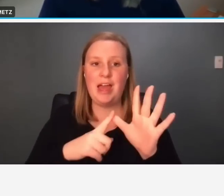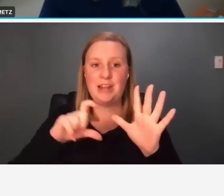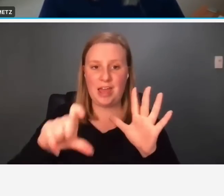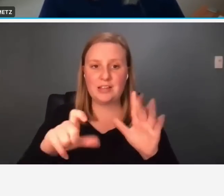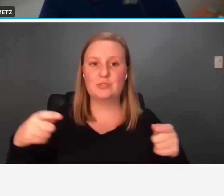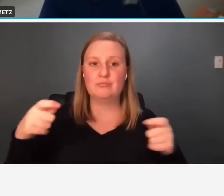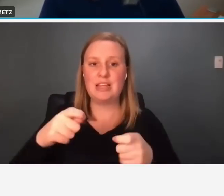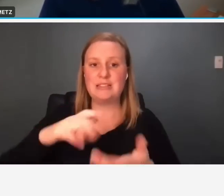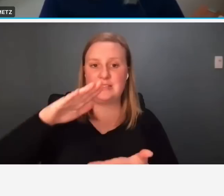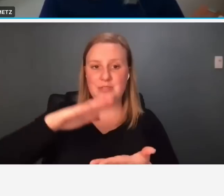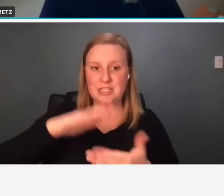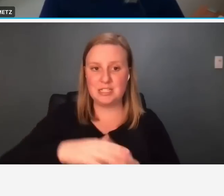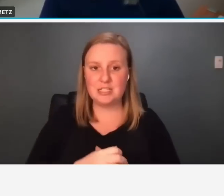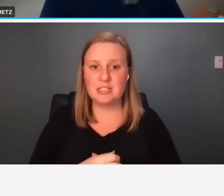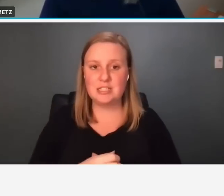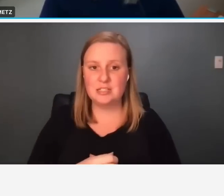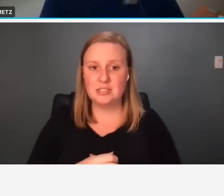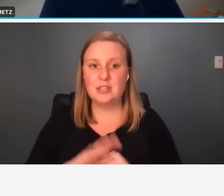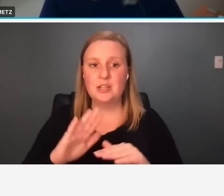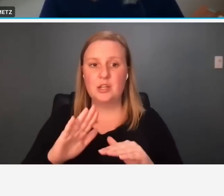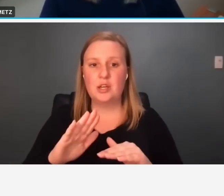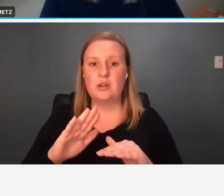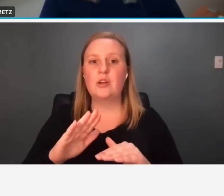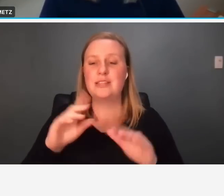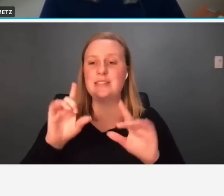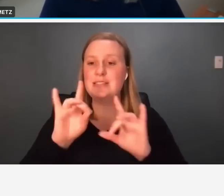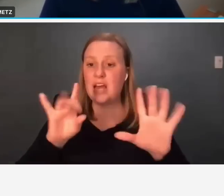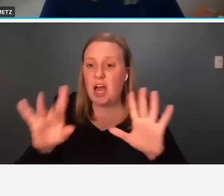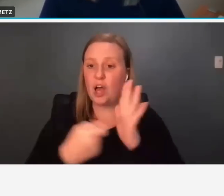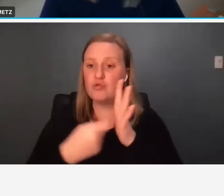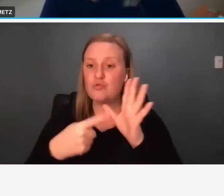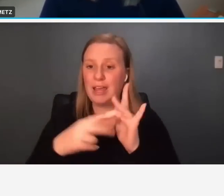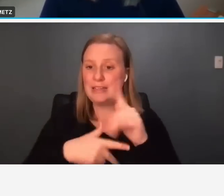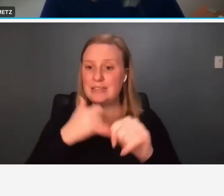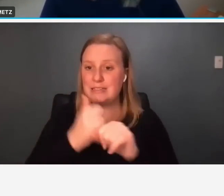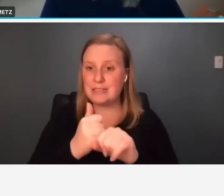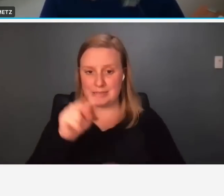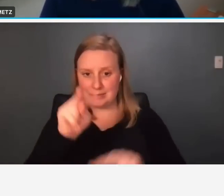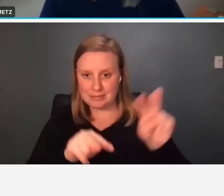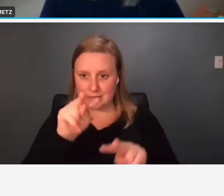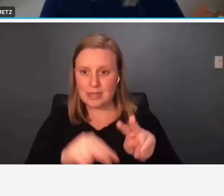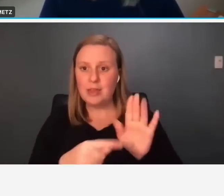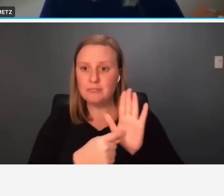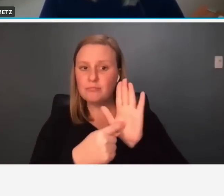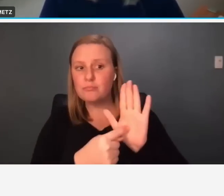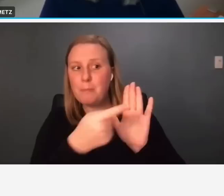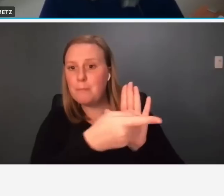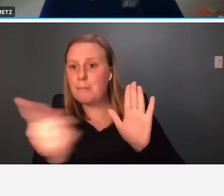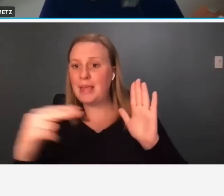provided a legislative basis for the star rating system which will provide information directly to people accessing care and their families about the